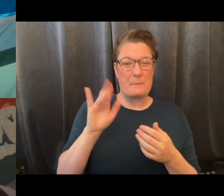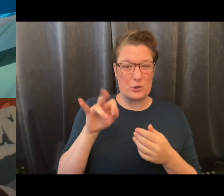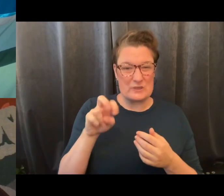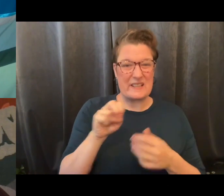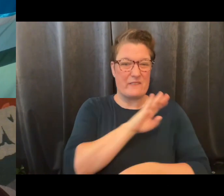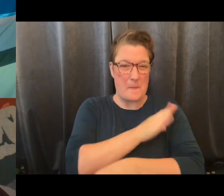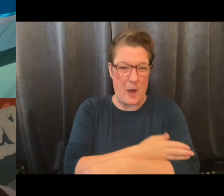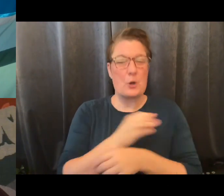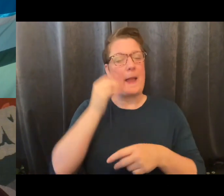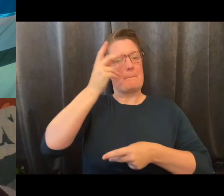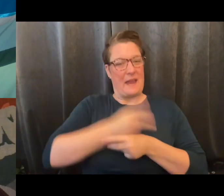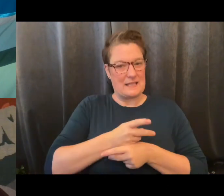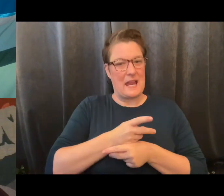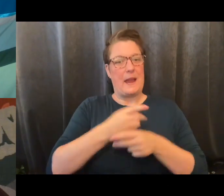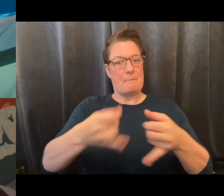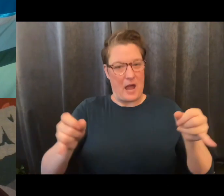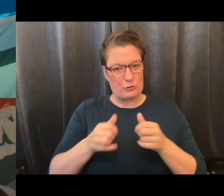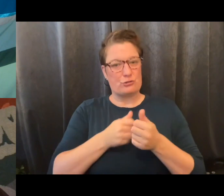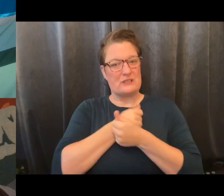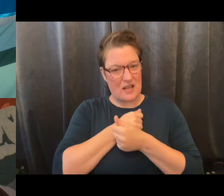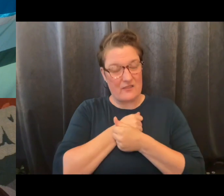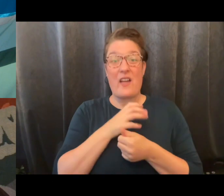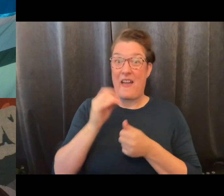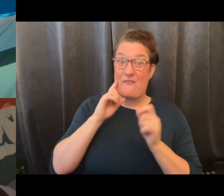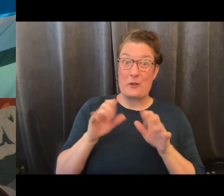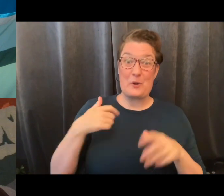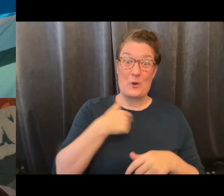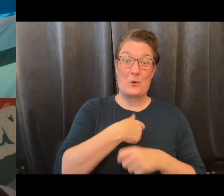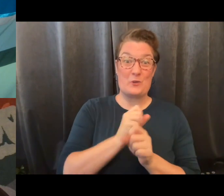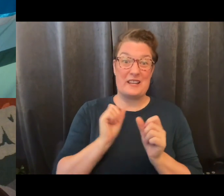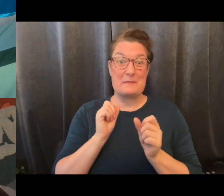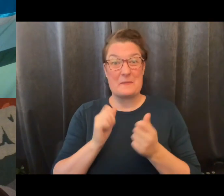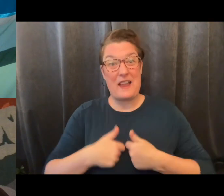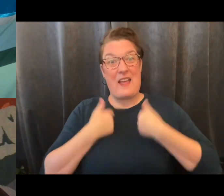And for the miracle we have enlivened with you of honoring elders, ancestors, and teachers.